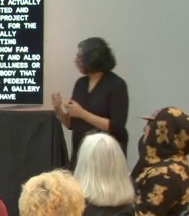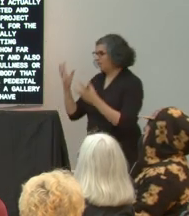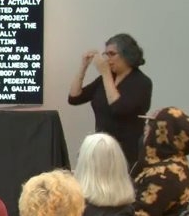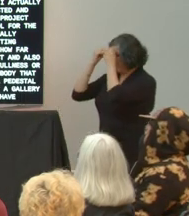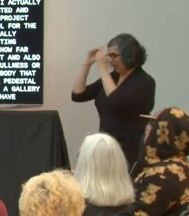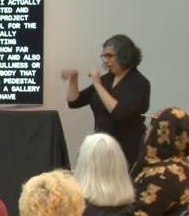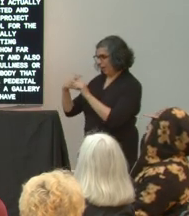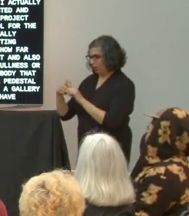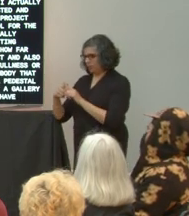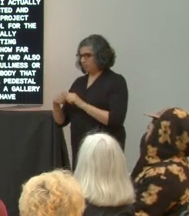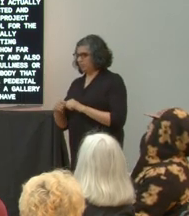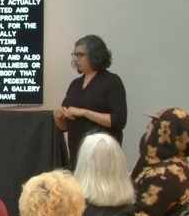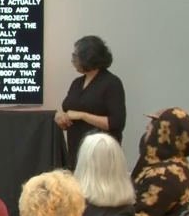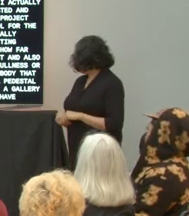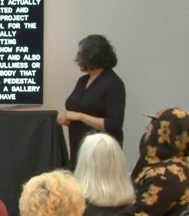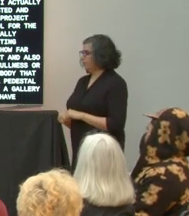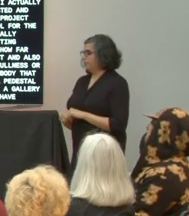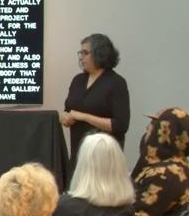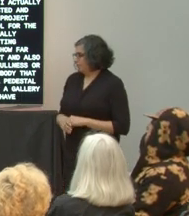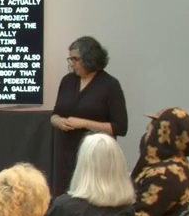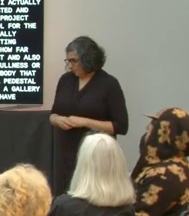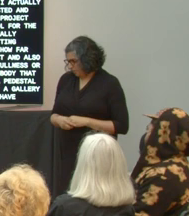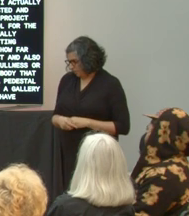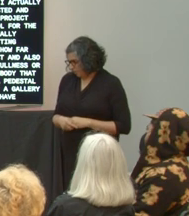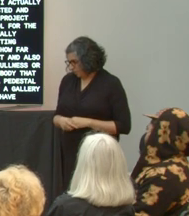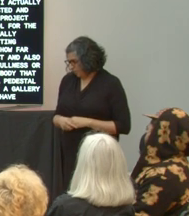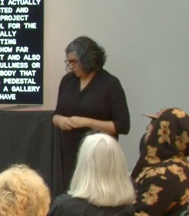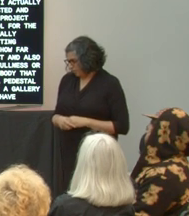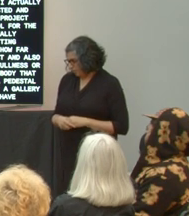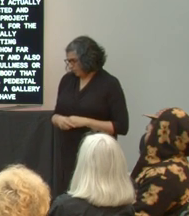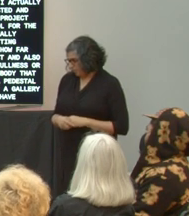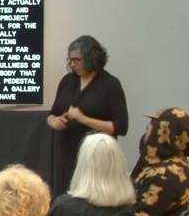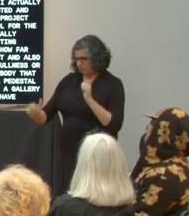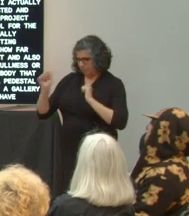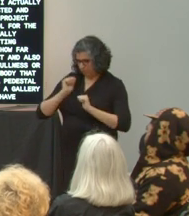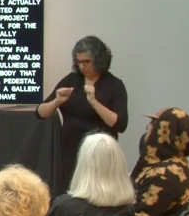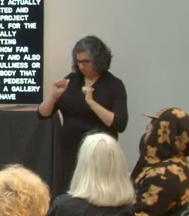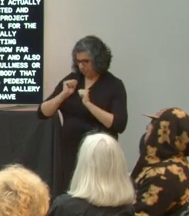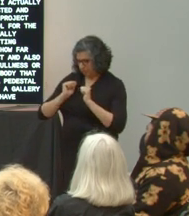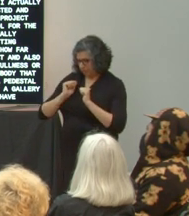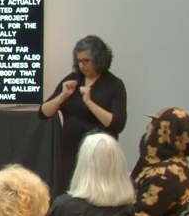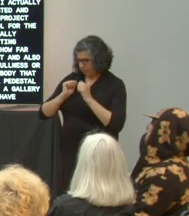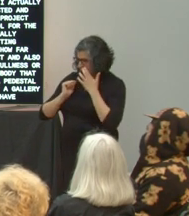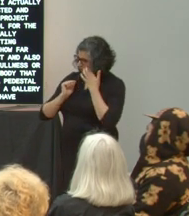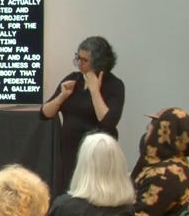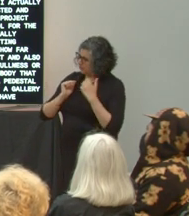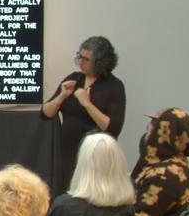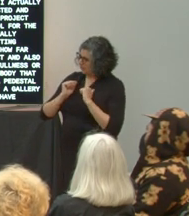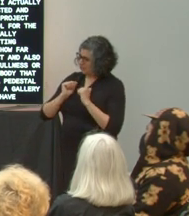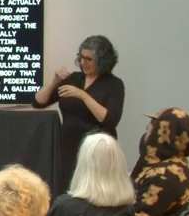about how performance putting performance and institutional